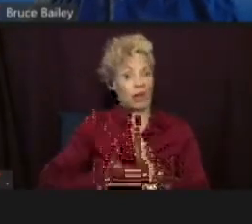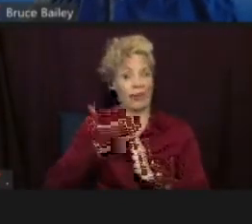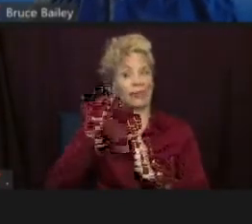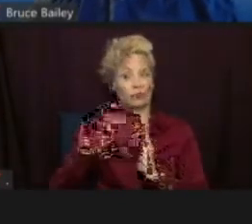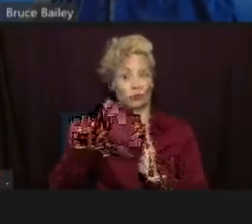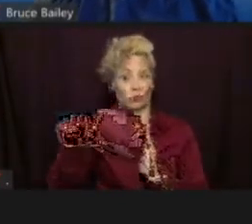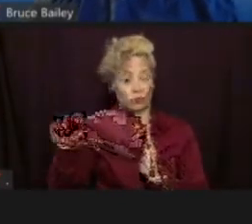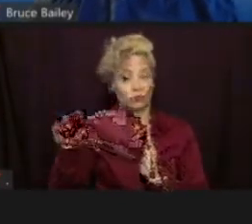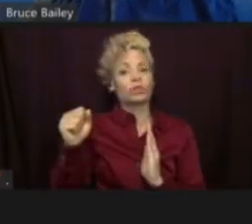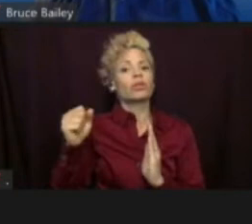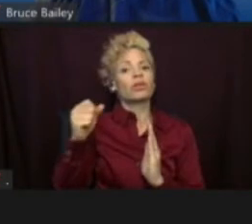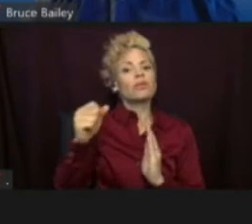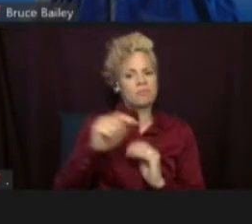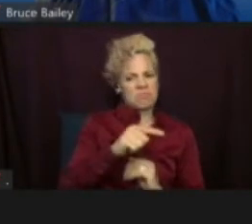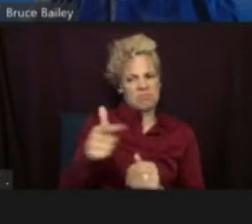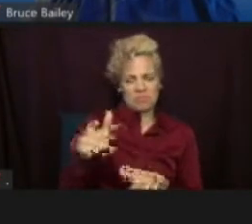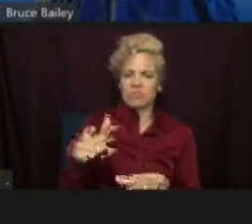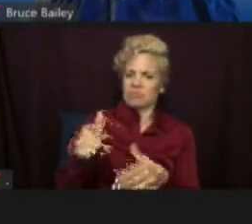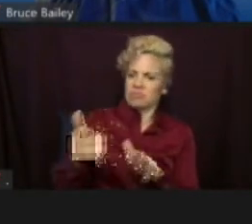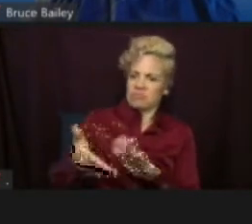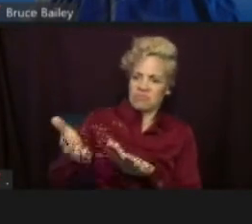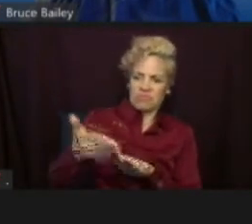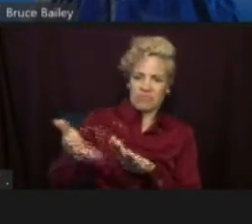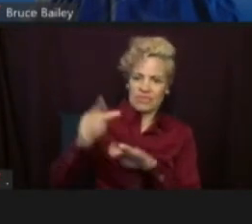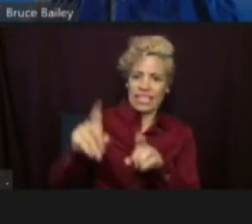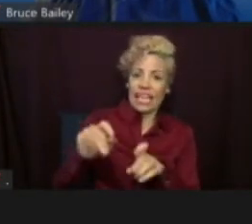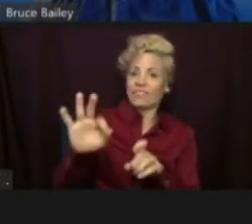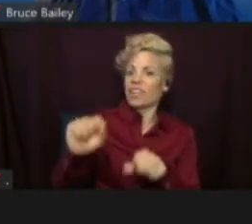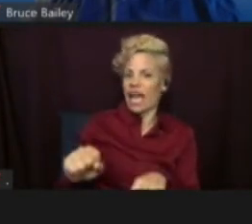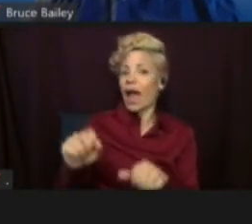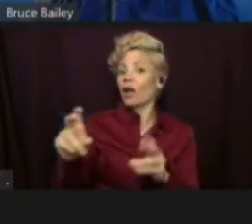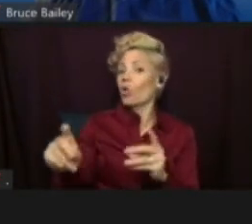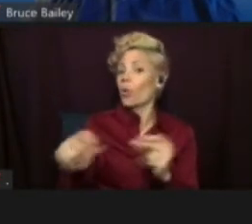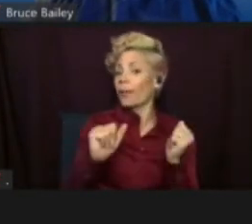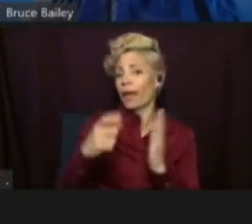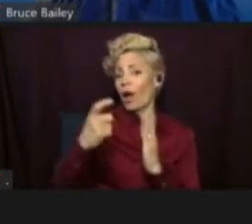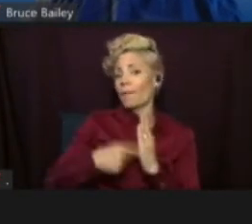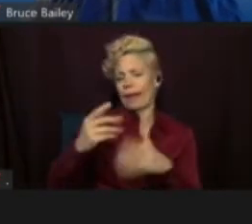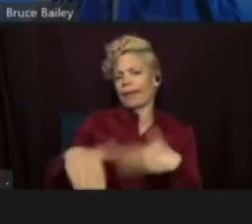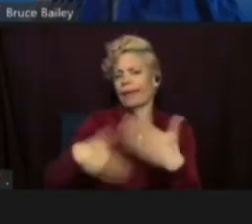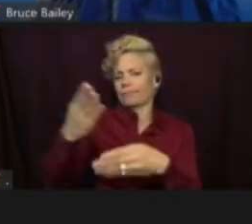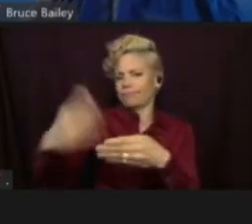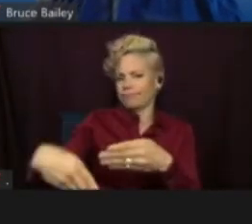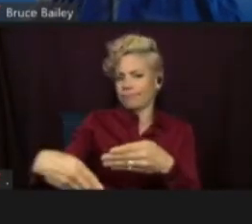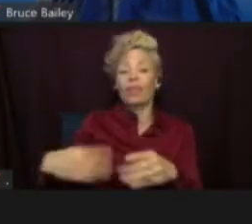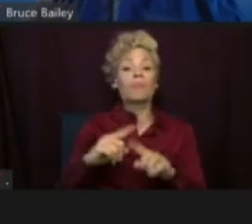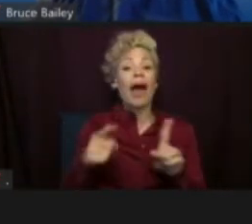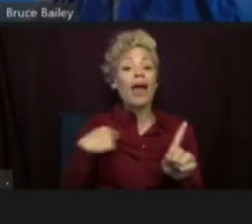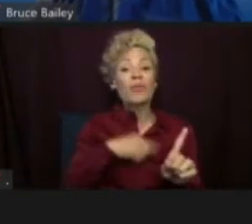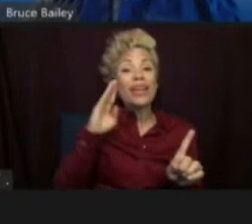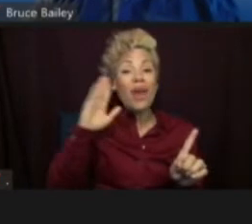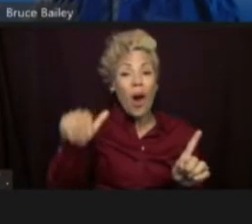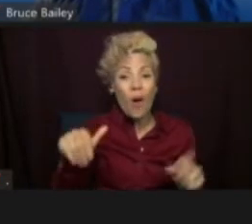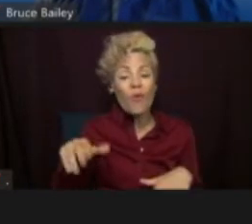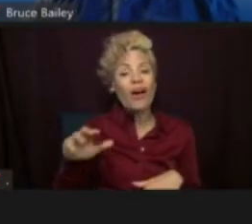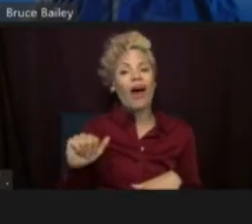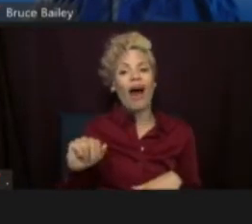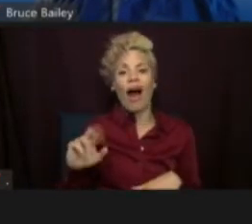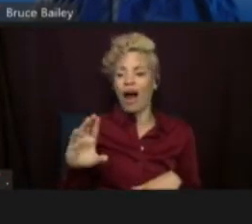that can be done automatically and quickly. But we know that automated tests cannot effectively test all requirements.